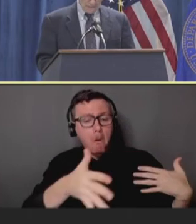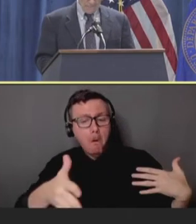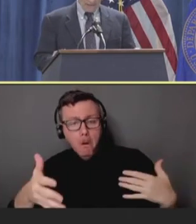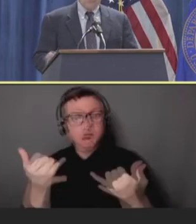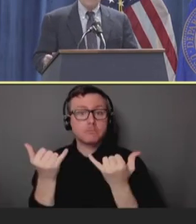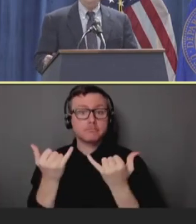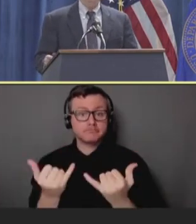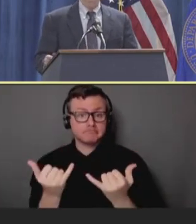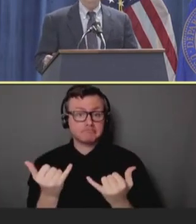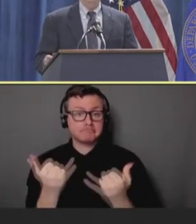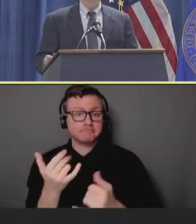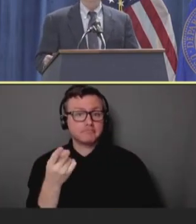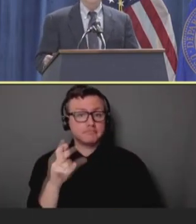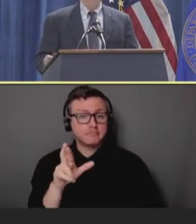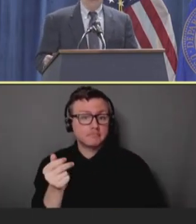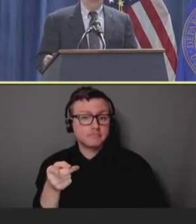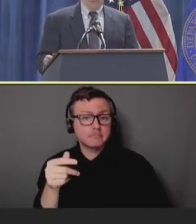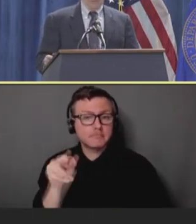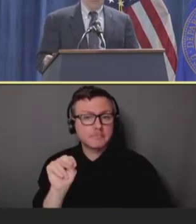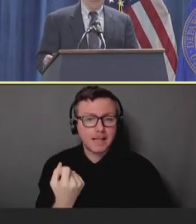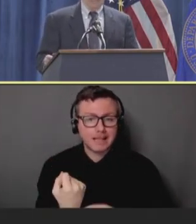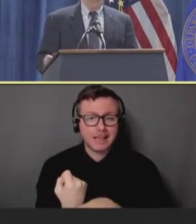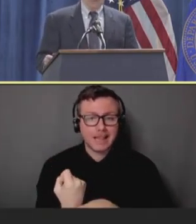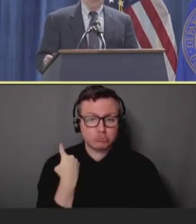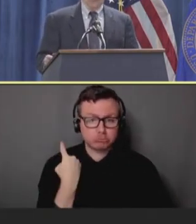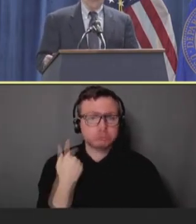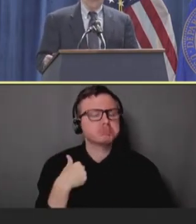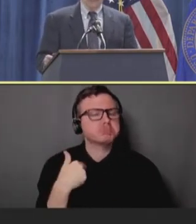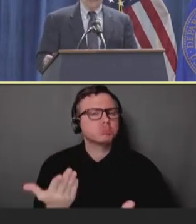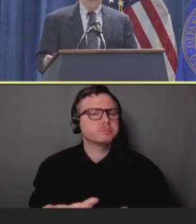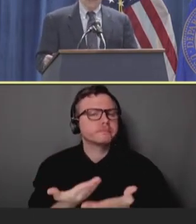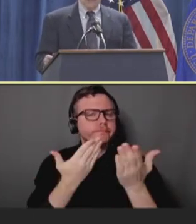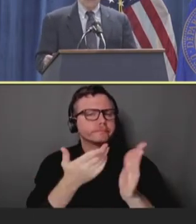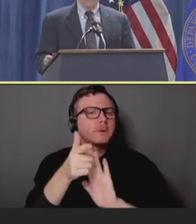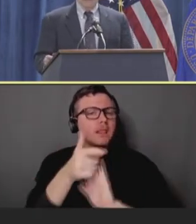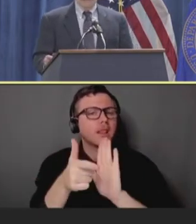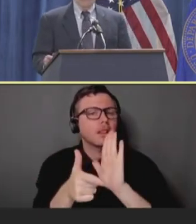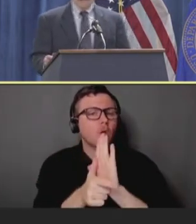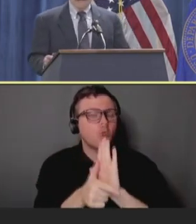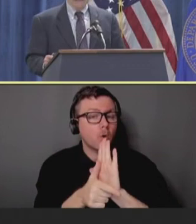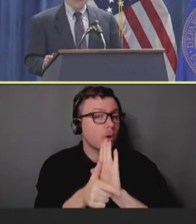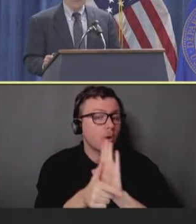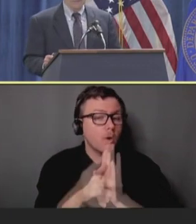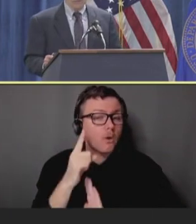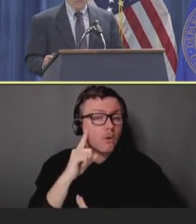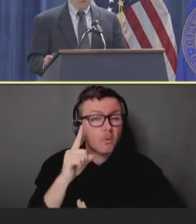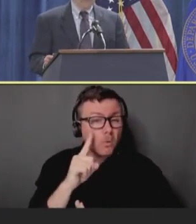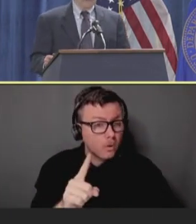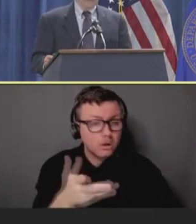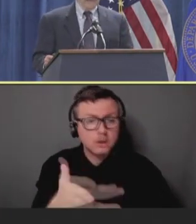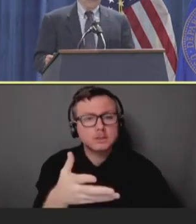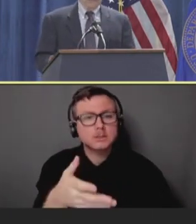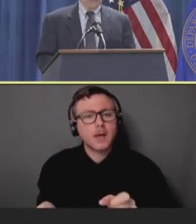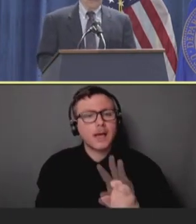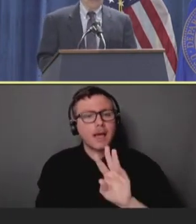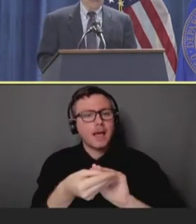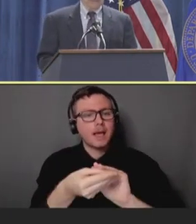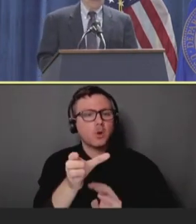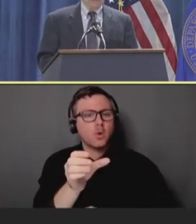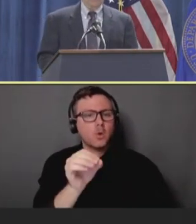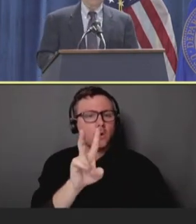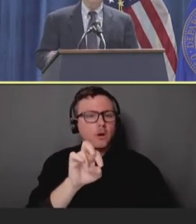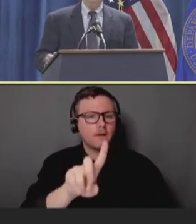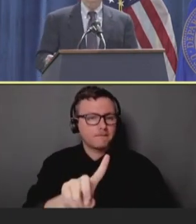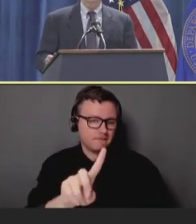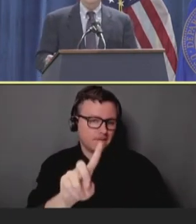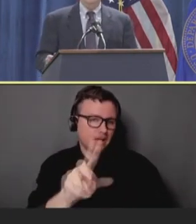Dr. Pan last year, proposed legislation to add the COVID vaccine to the list of regular